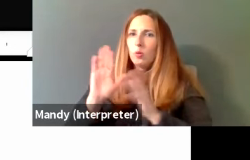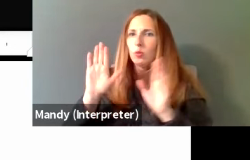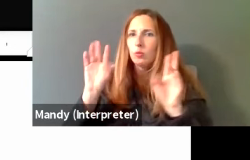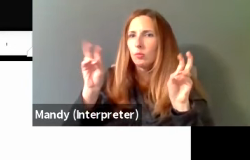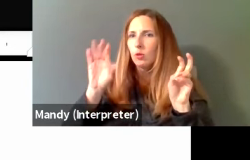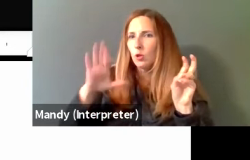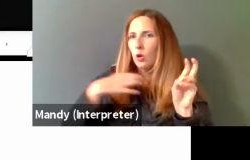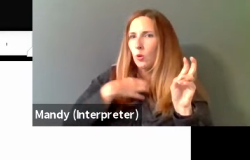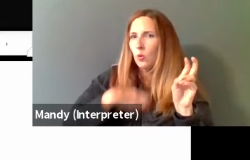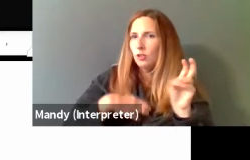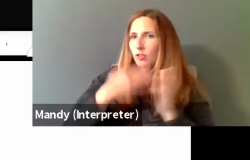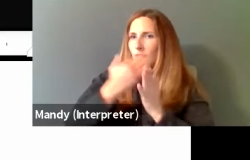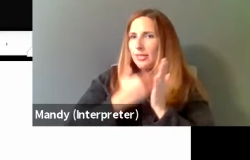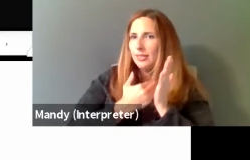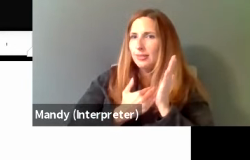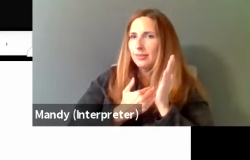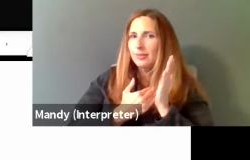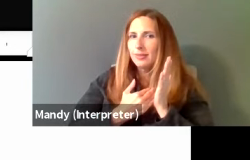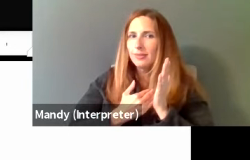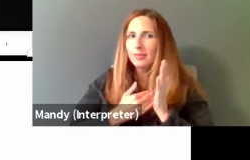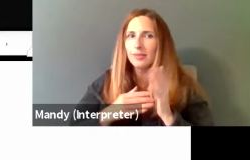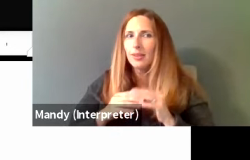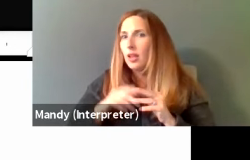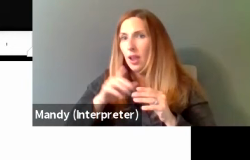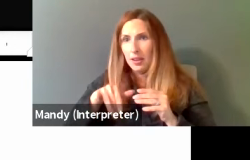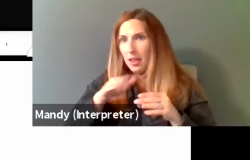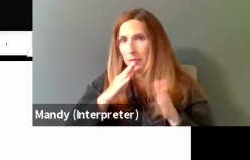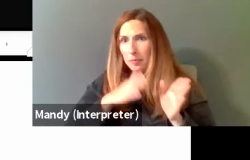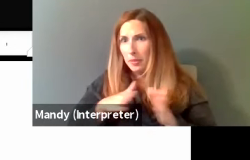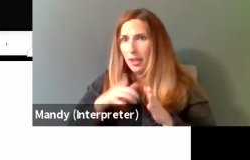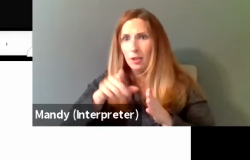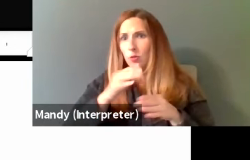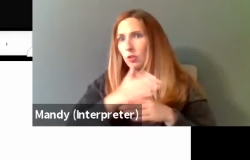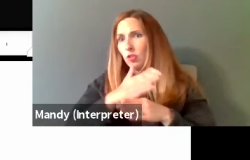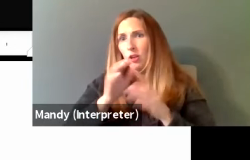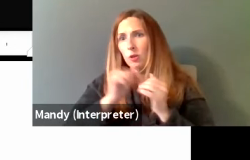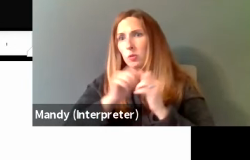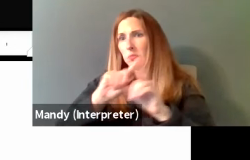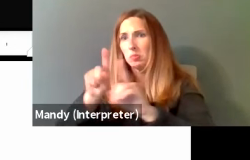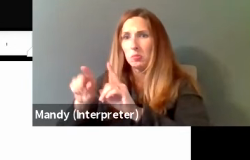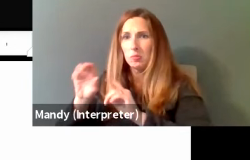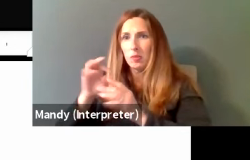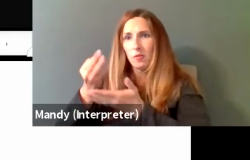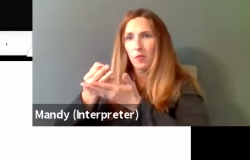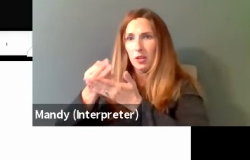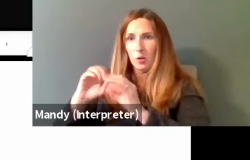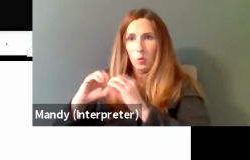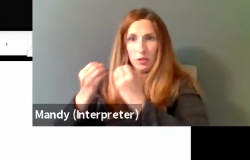And then that helps, you can share this whole plan with a funding organization if you want, but you don't have to send them all of it.